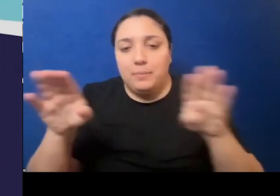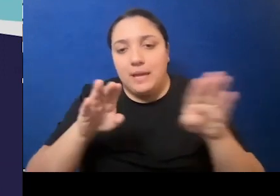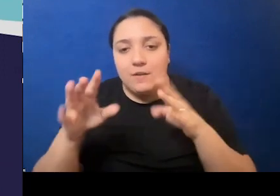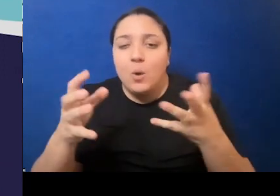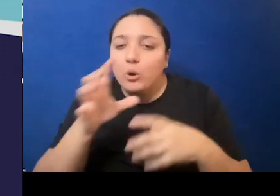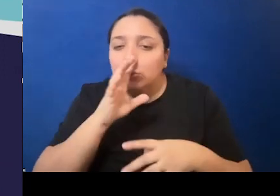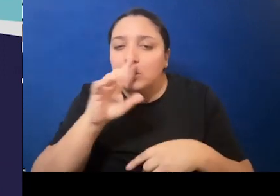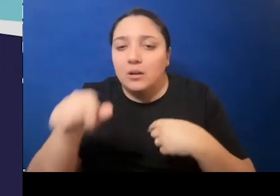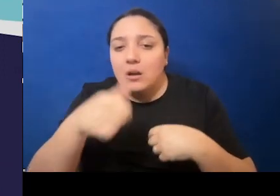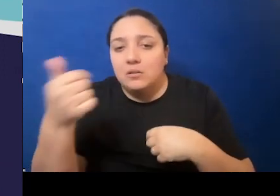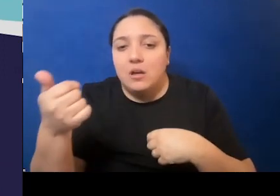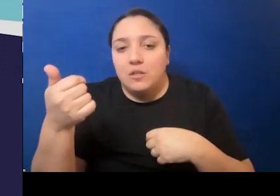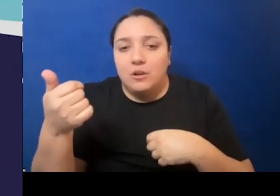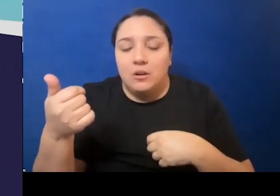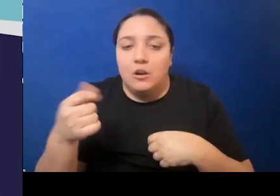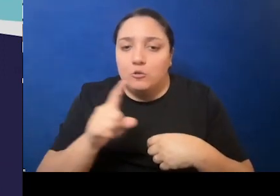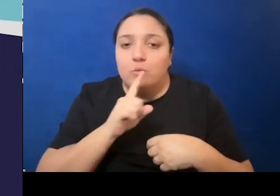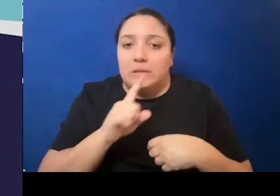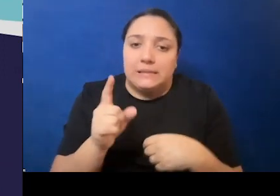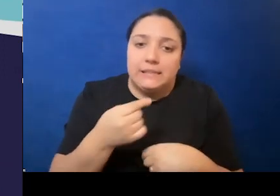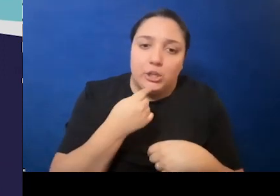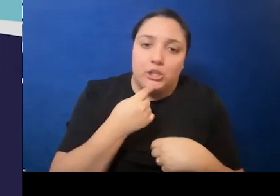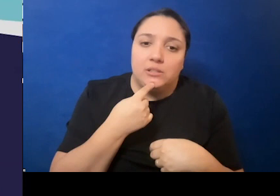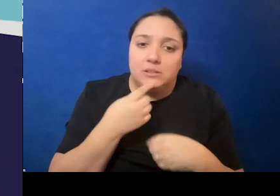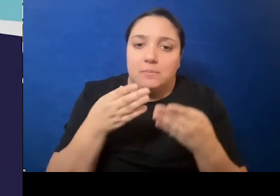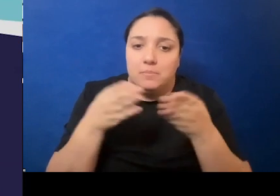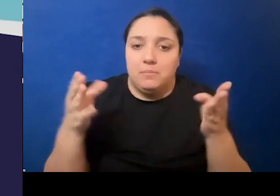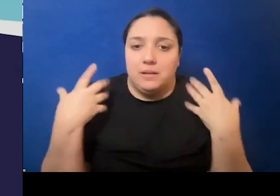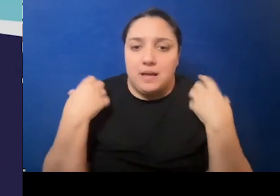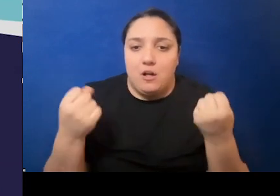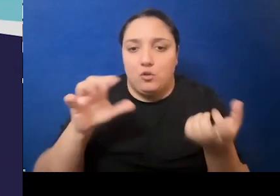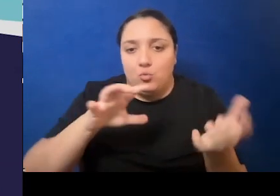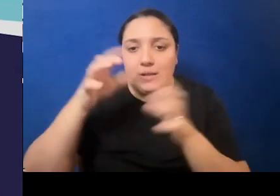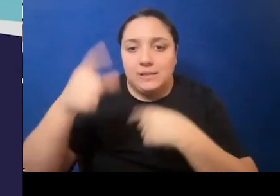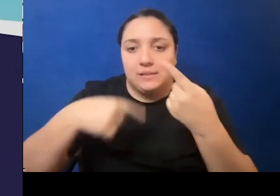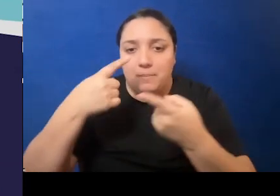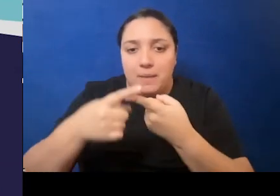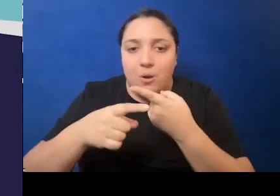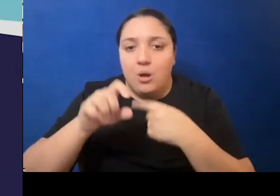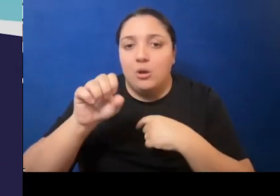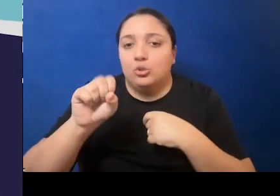PUBLIC HEALTH CRISIS OF SUICIDE IN ADOLESCENTS AND IT IS THE